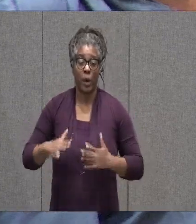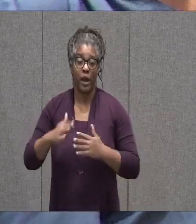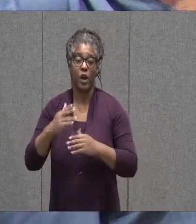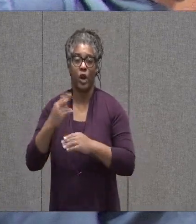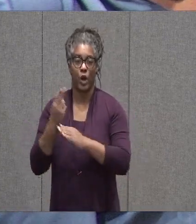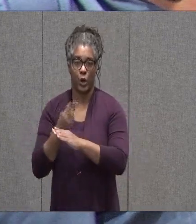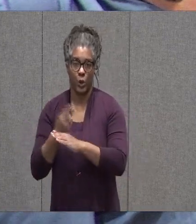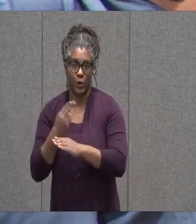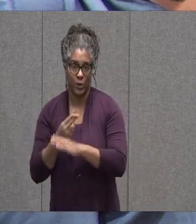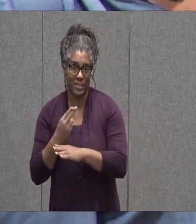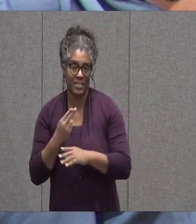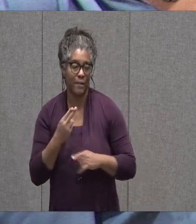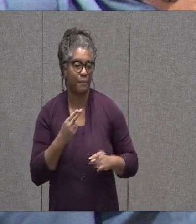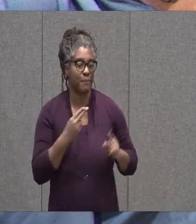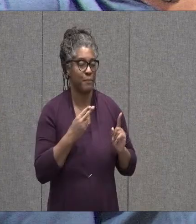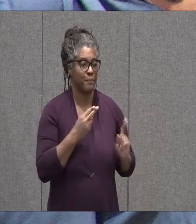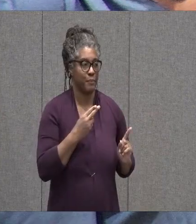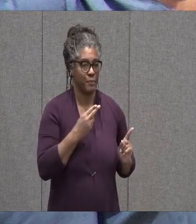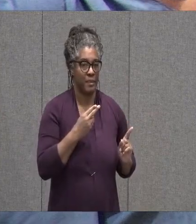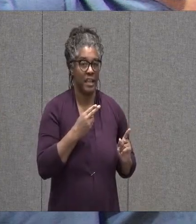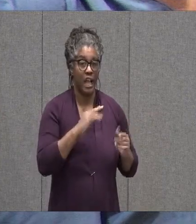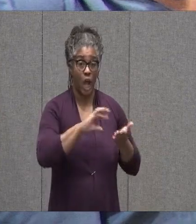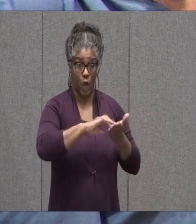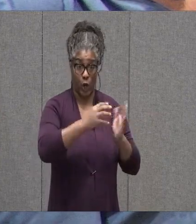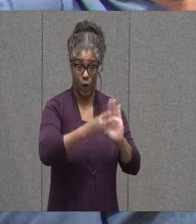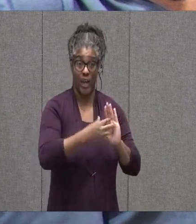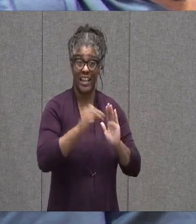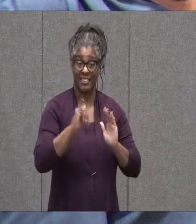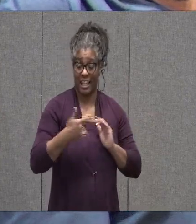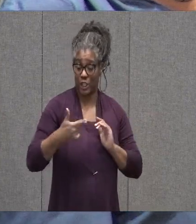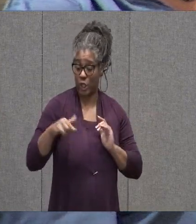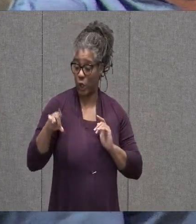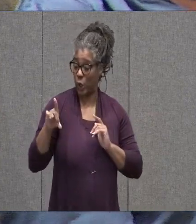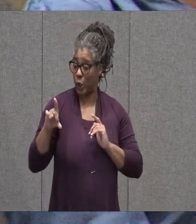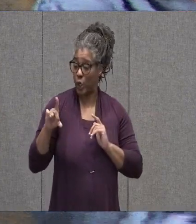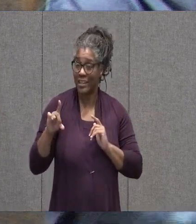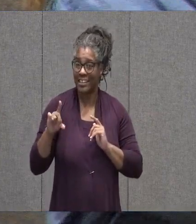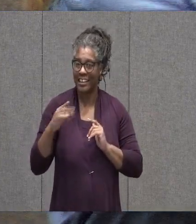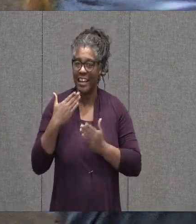a cookie is a good. And it's good in many ways, right?